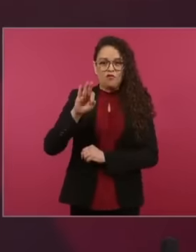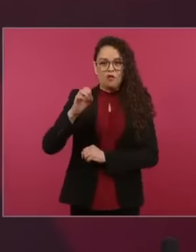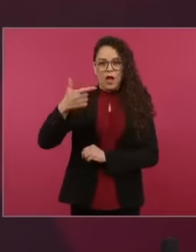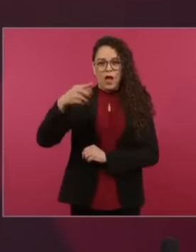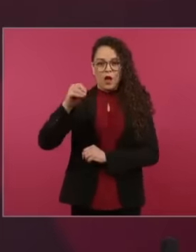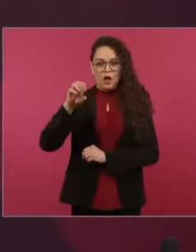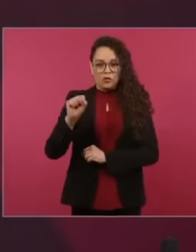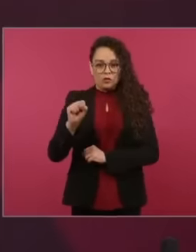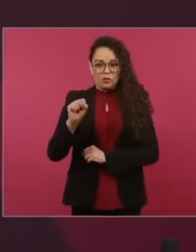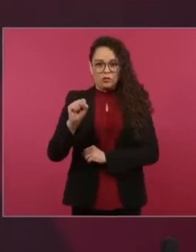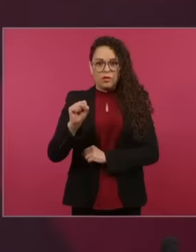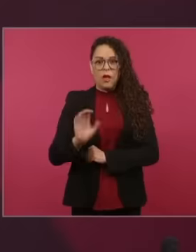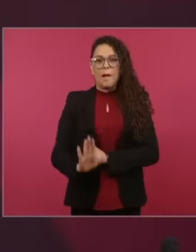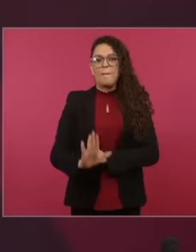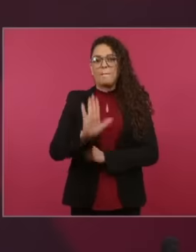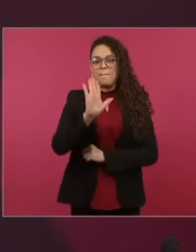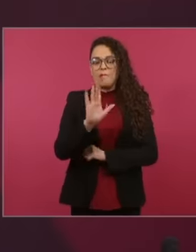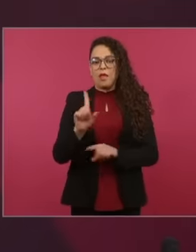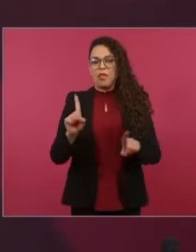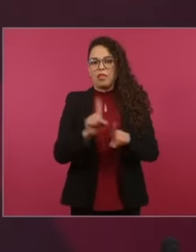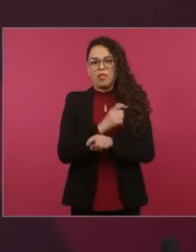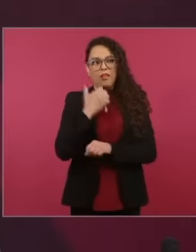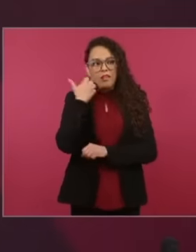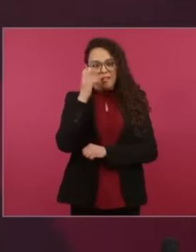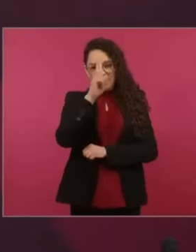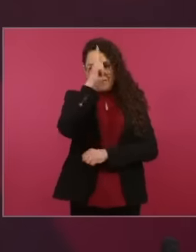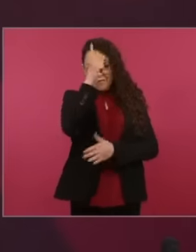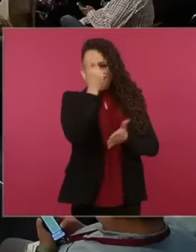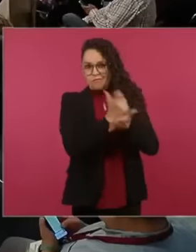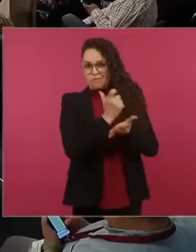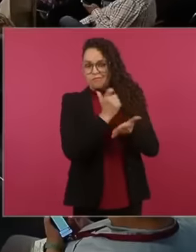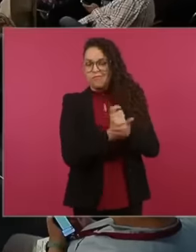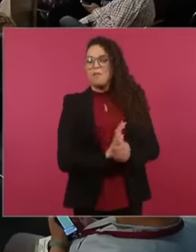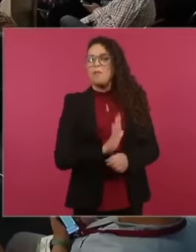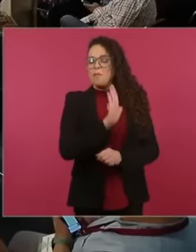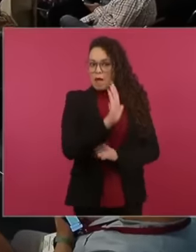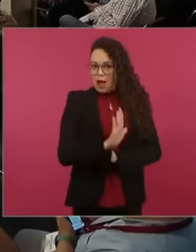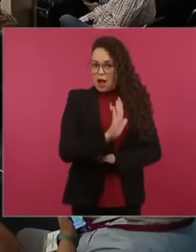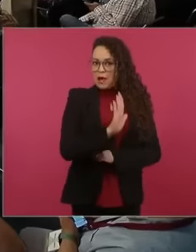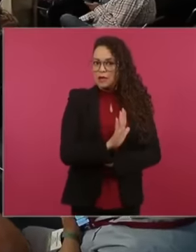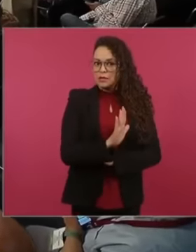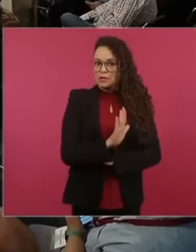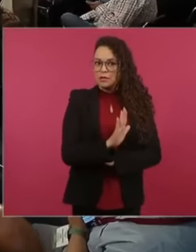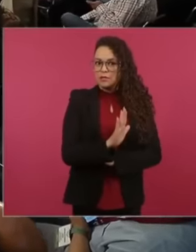retaliation and it also occurs at the time when there are